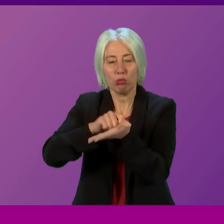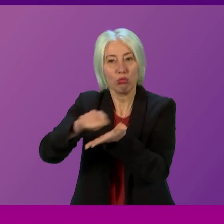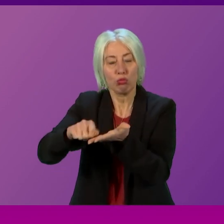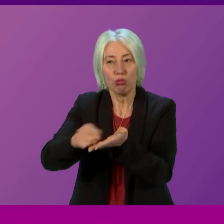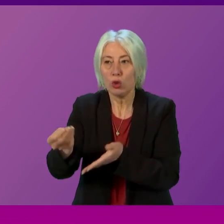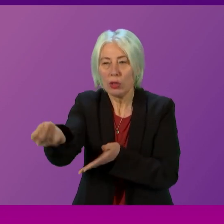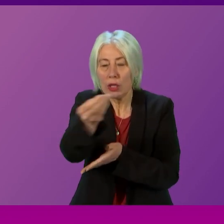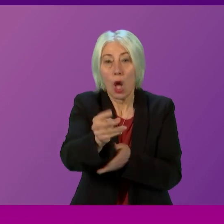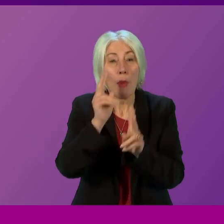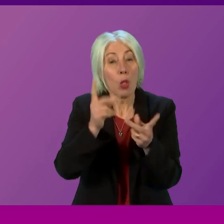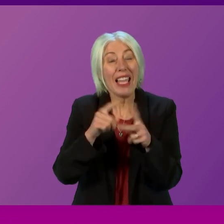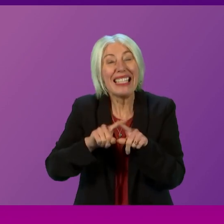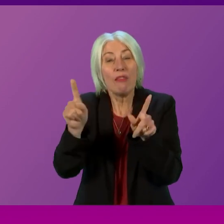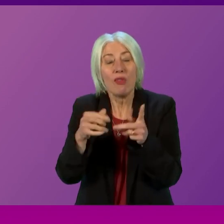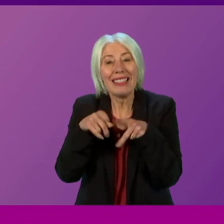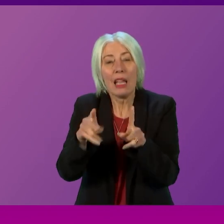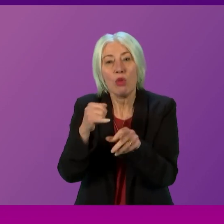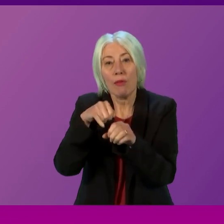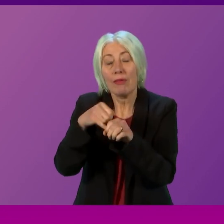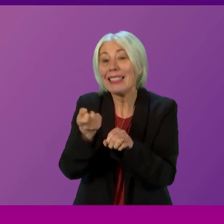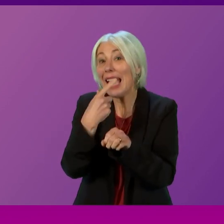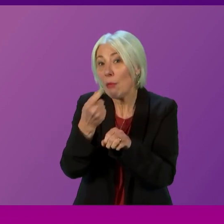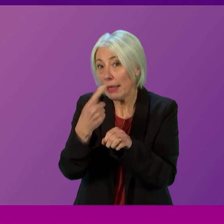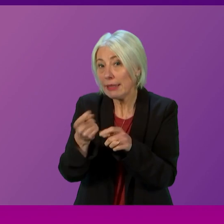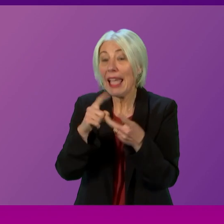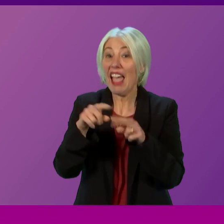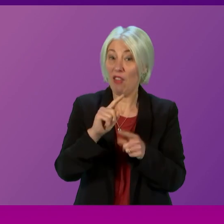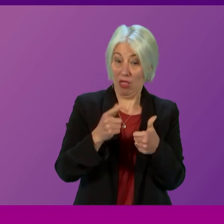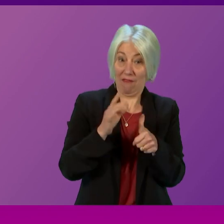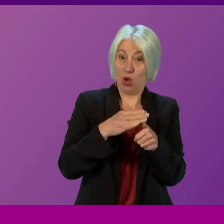alternative antibiotics if the first-line option is unavailable. In addition to that,